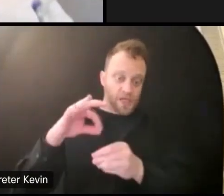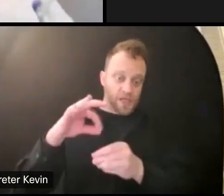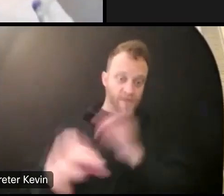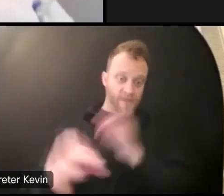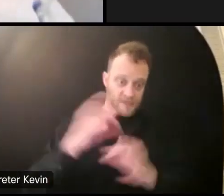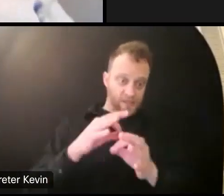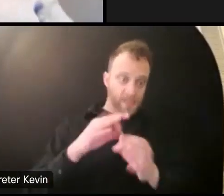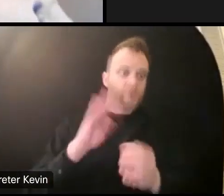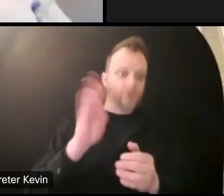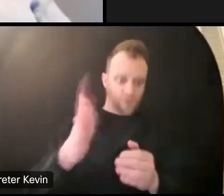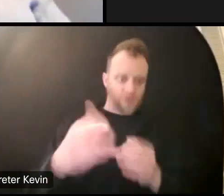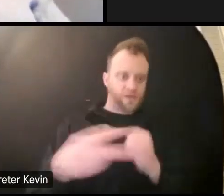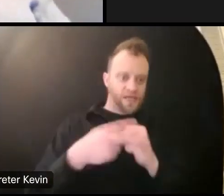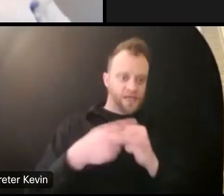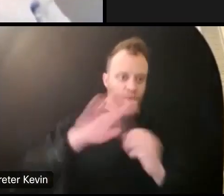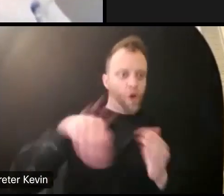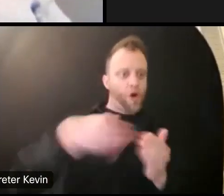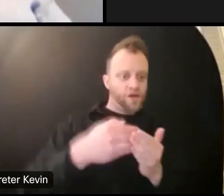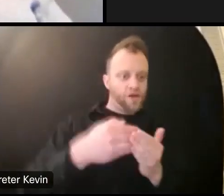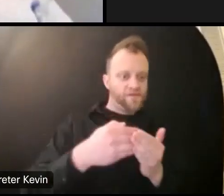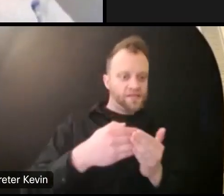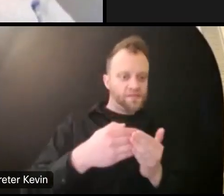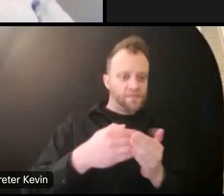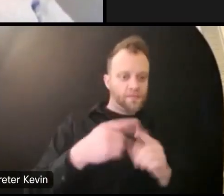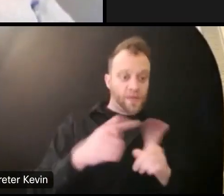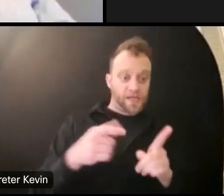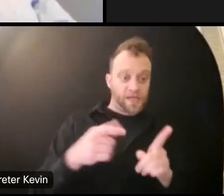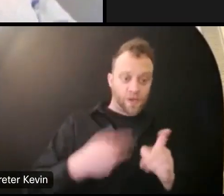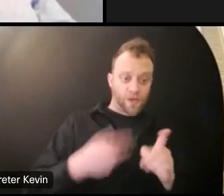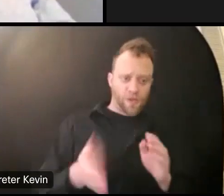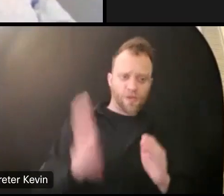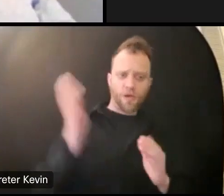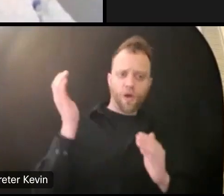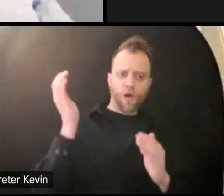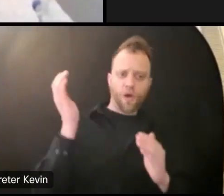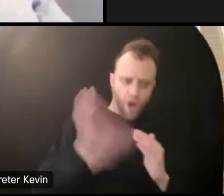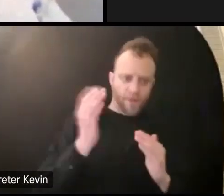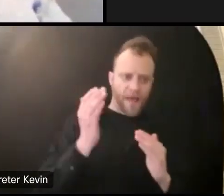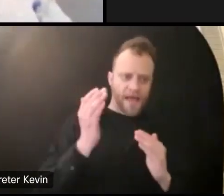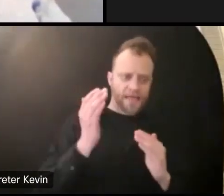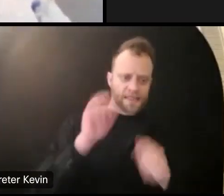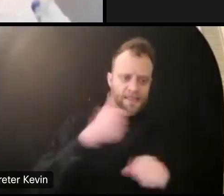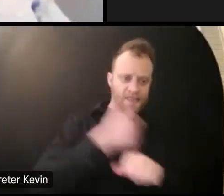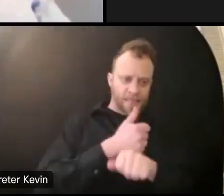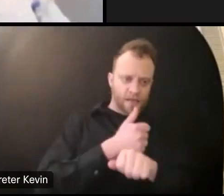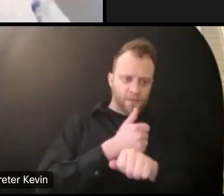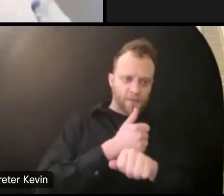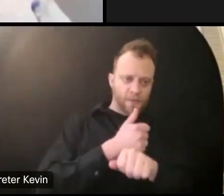makes sense, we are going to migrate - is the word I'm using - the legacy emails to the new account.